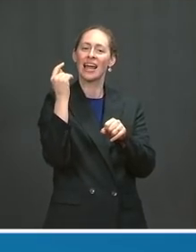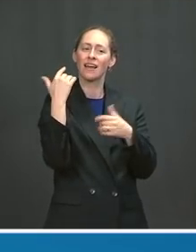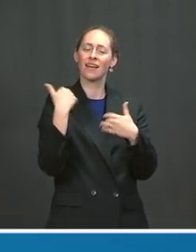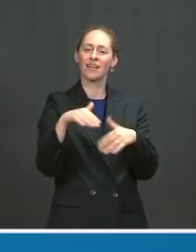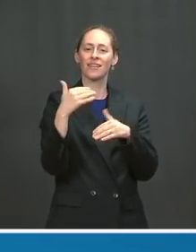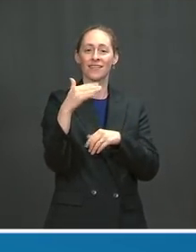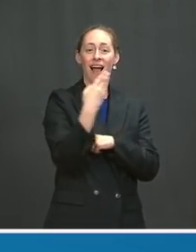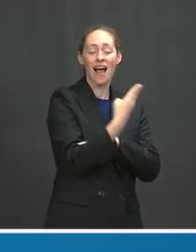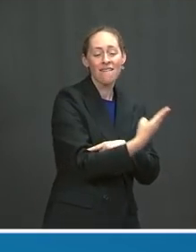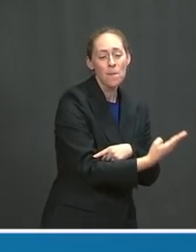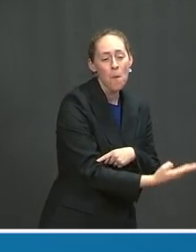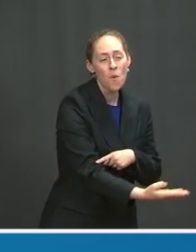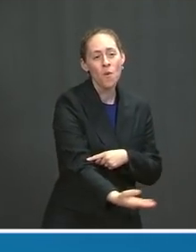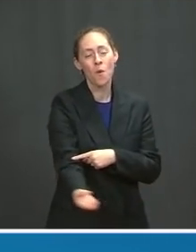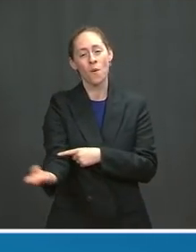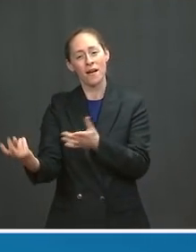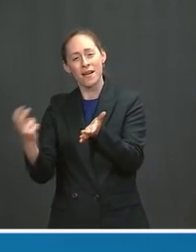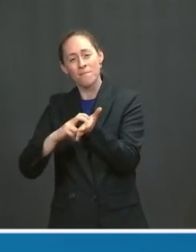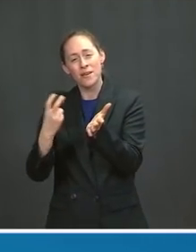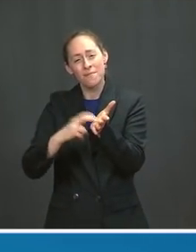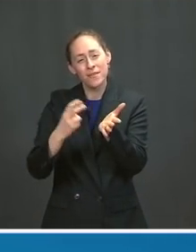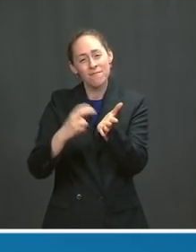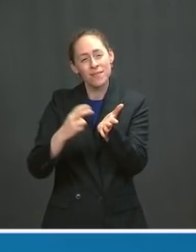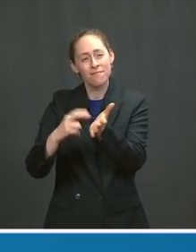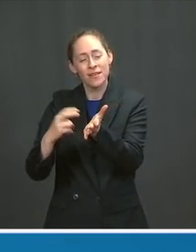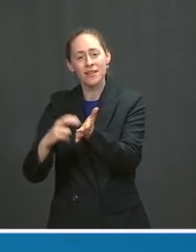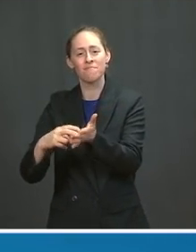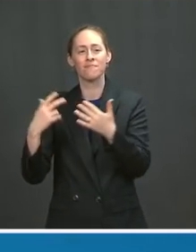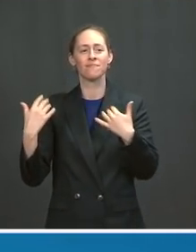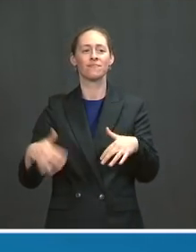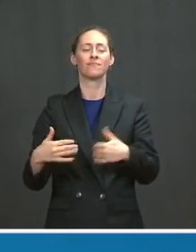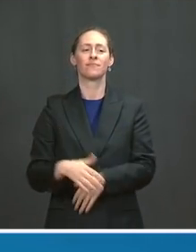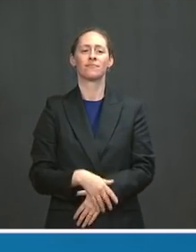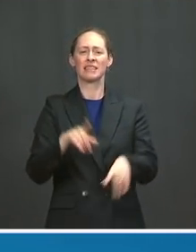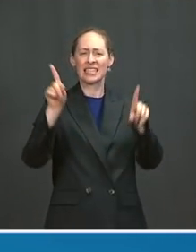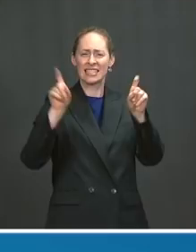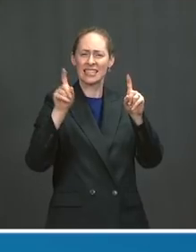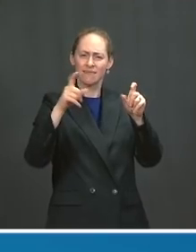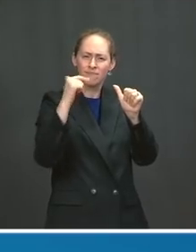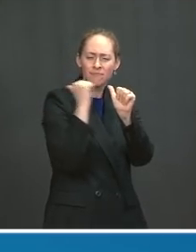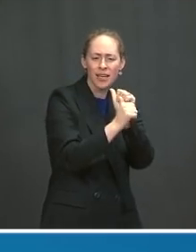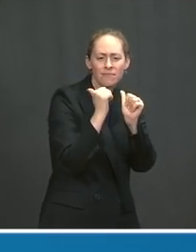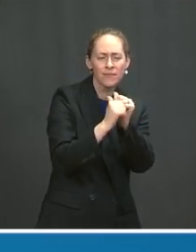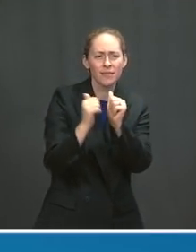You excelled on athletic fields and in academic exercises.